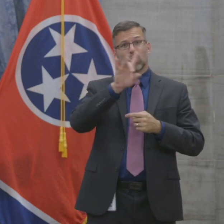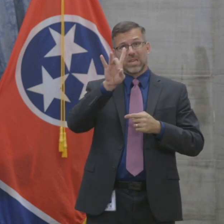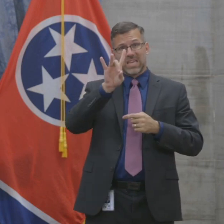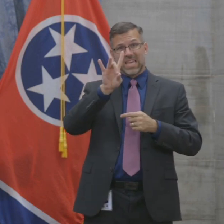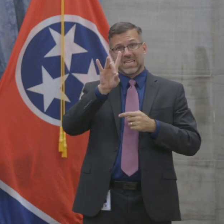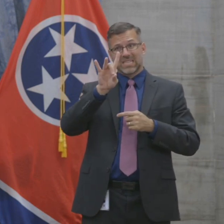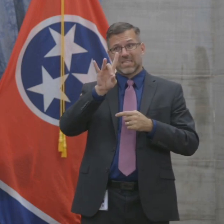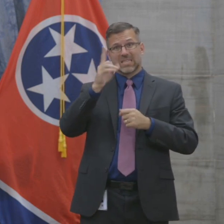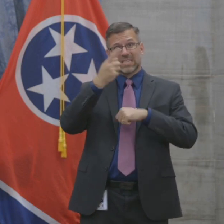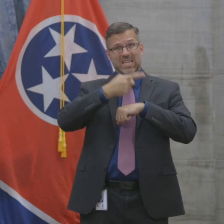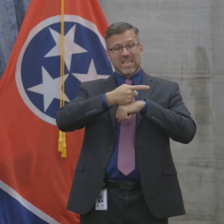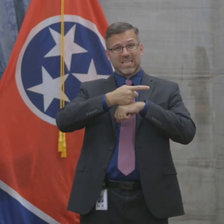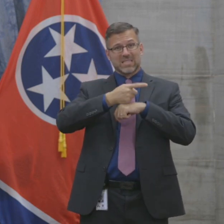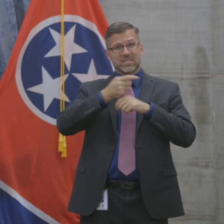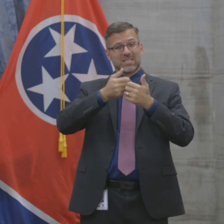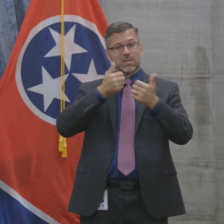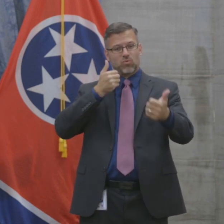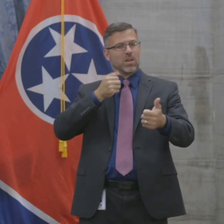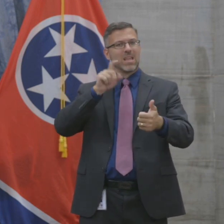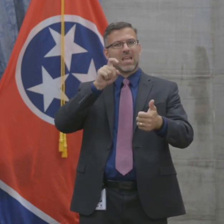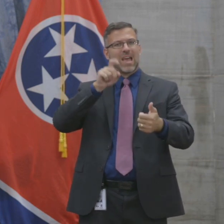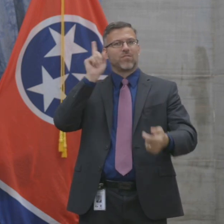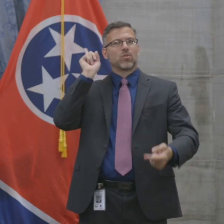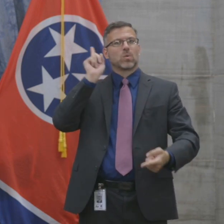elderly and disabled that are in our nursing homes miss and love